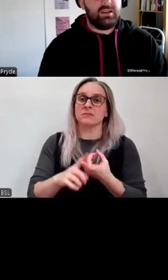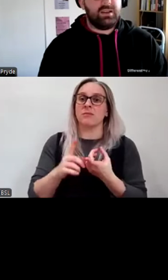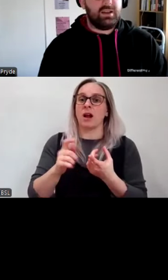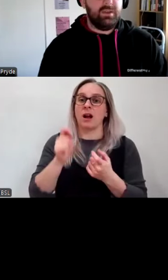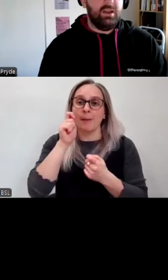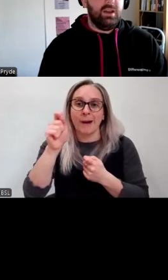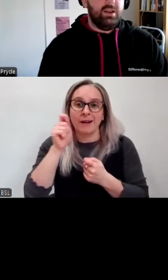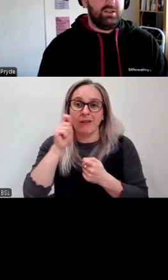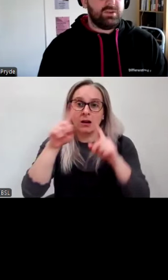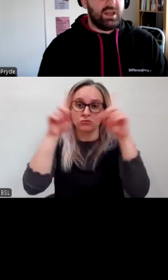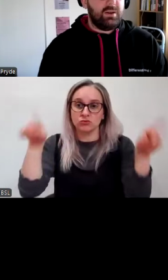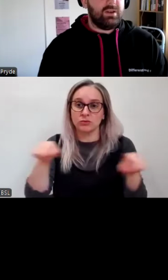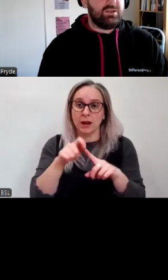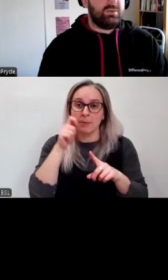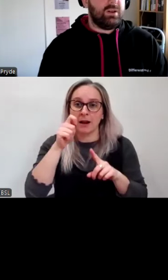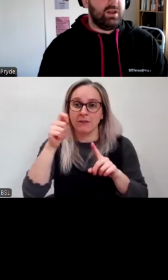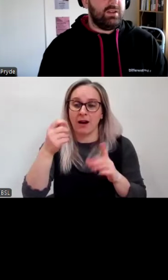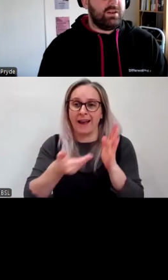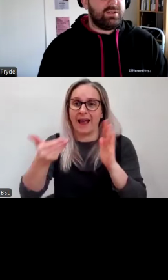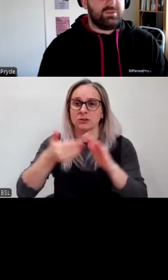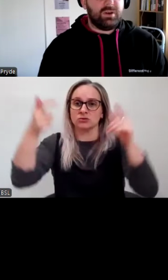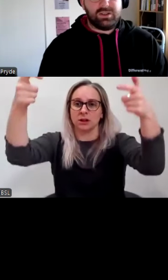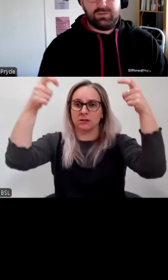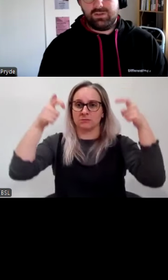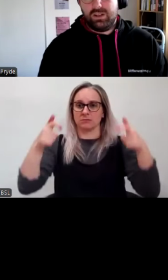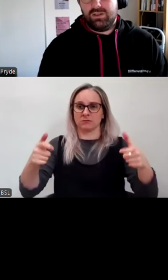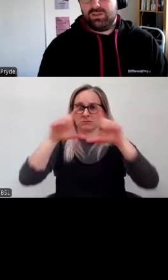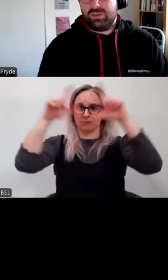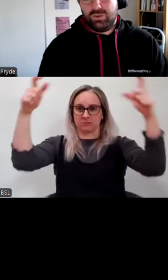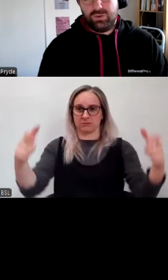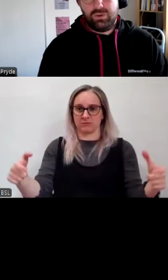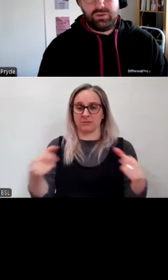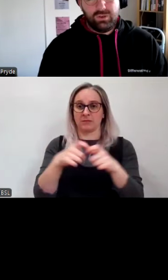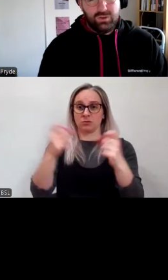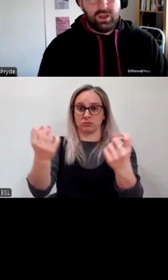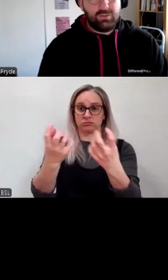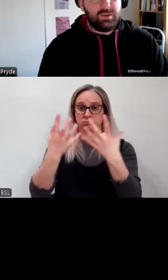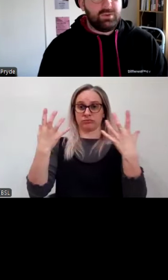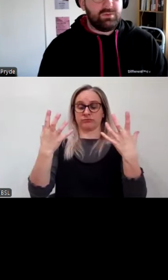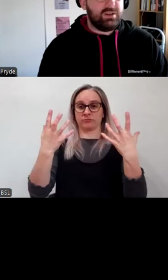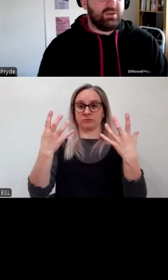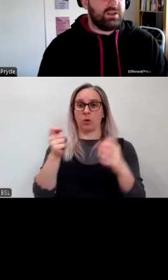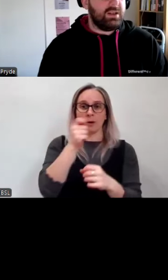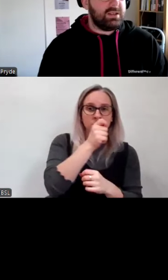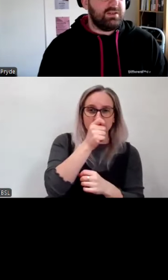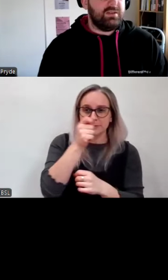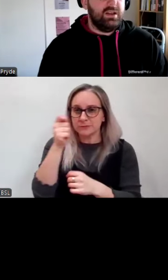and tools like that, which will enlarge parts of the screen to help people read content easier.